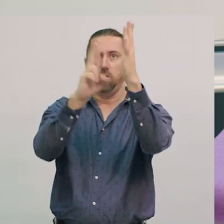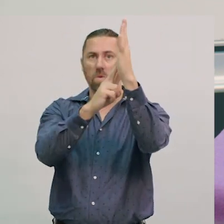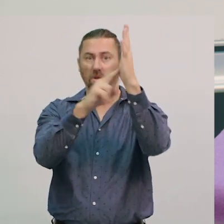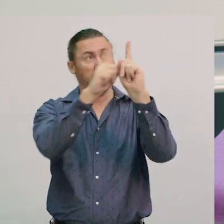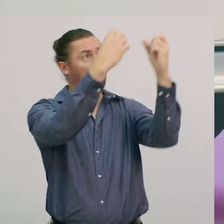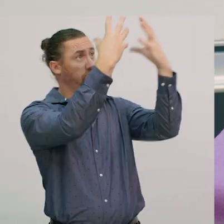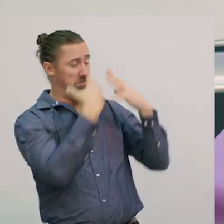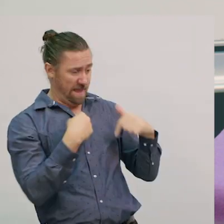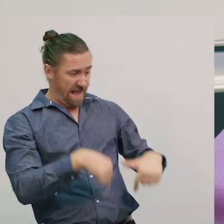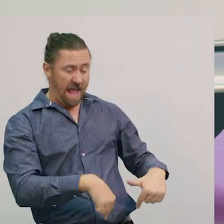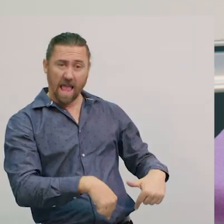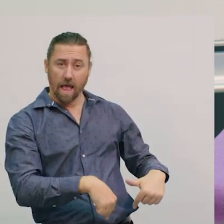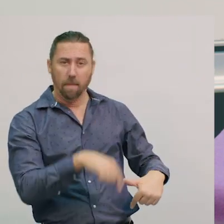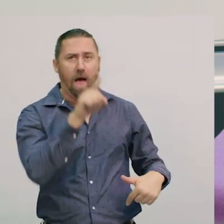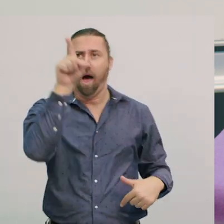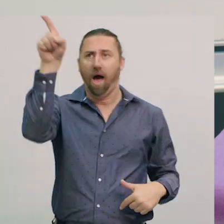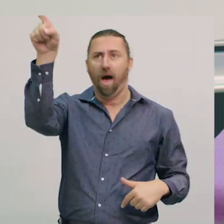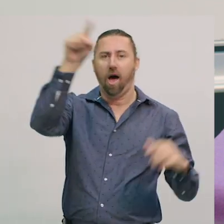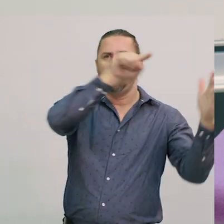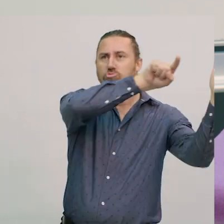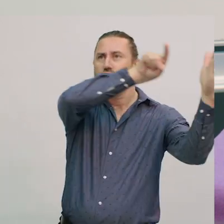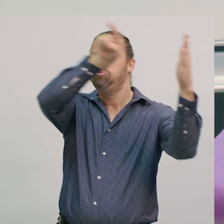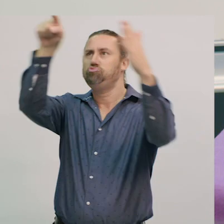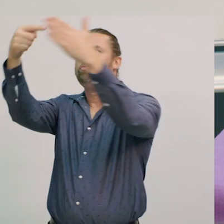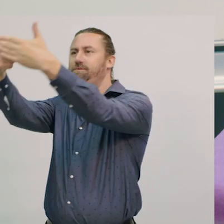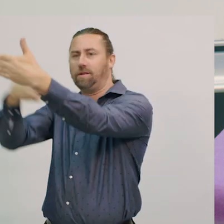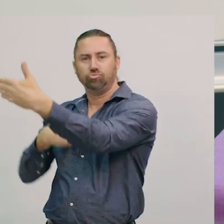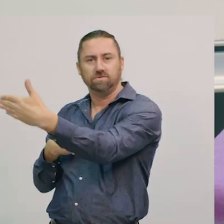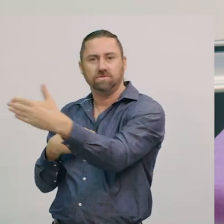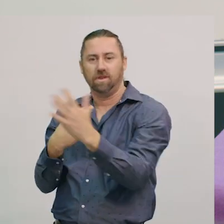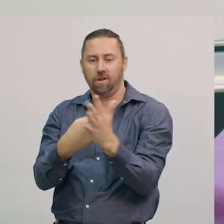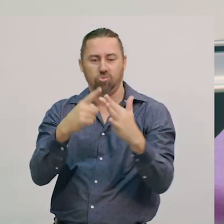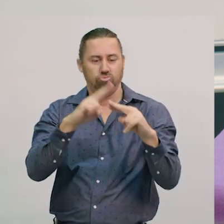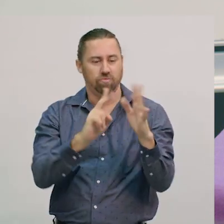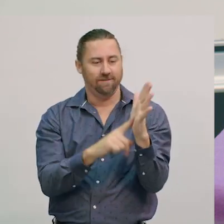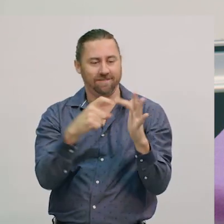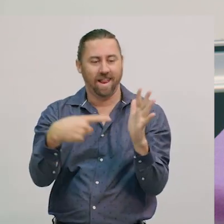Because the Moon reflects the Sun’s light, we are able to see it clearly in the night sky.